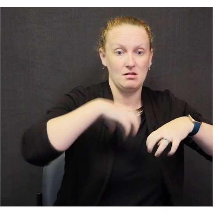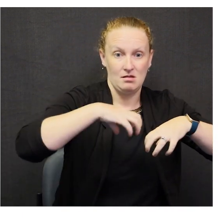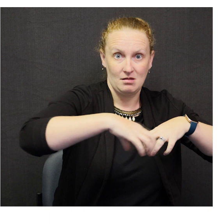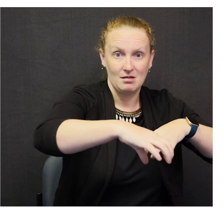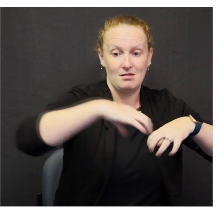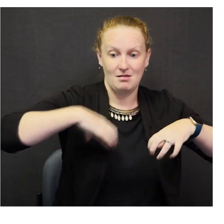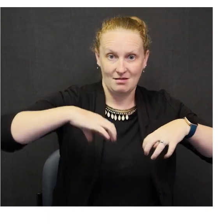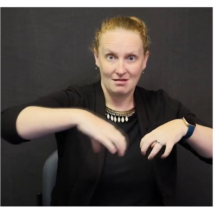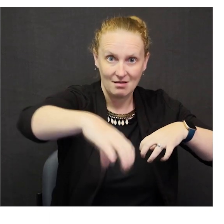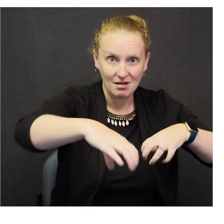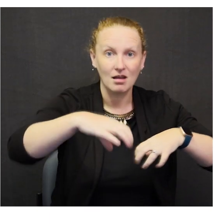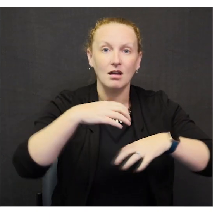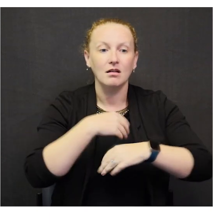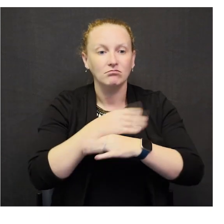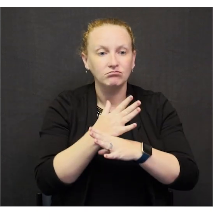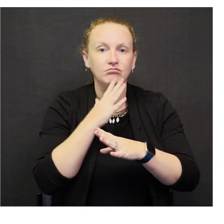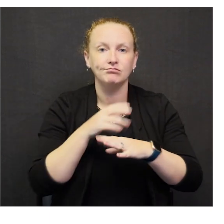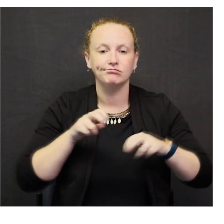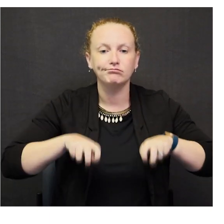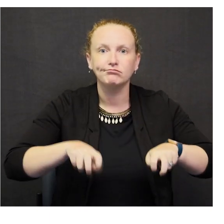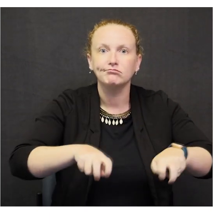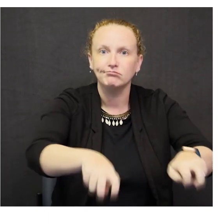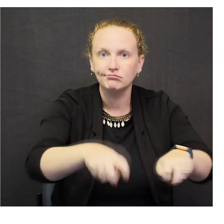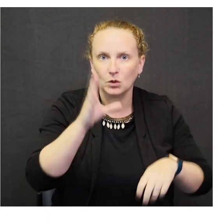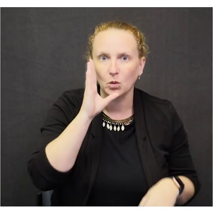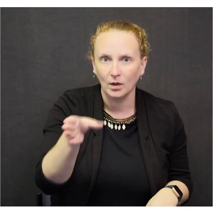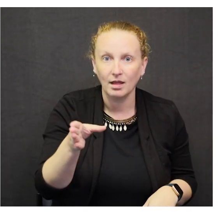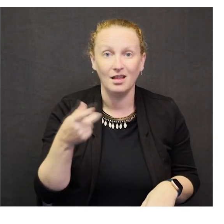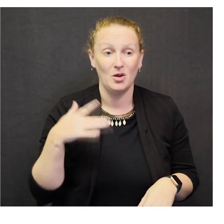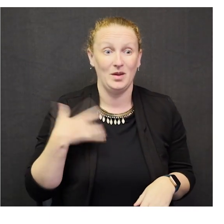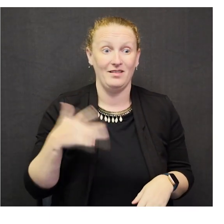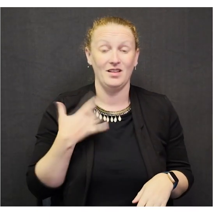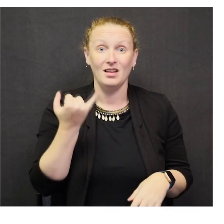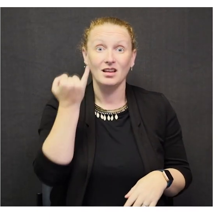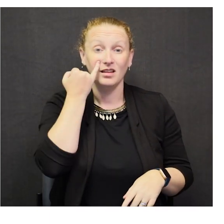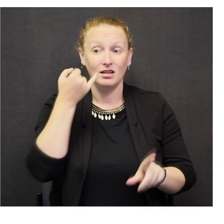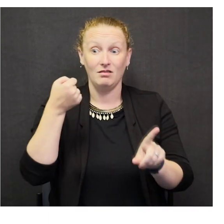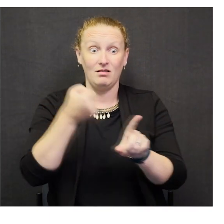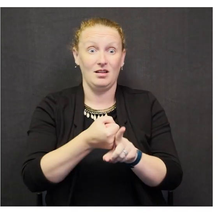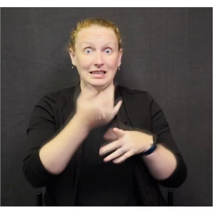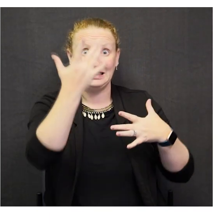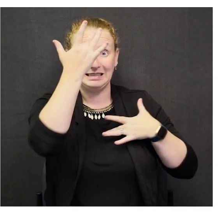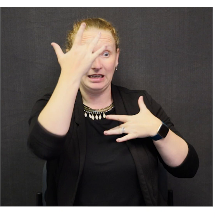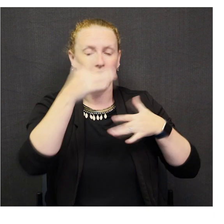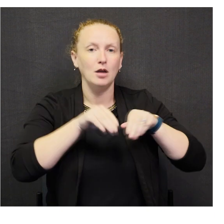centre at once on. So we looked at how we can transition or how we could transition